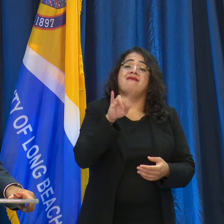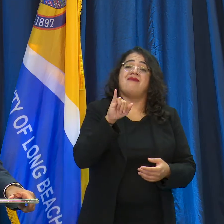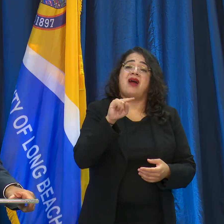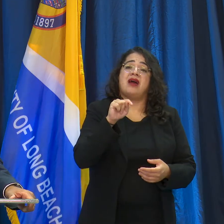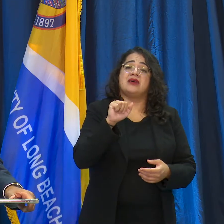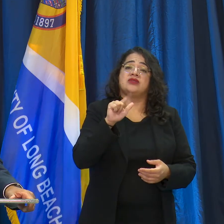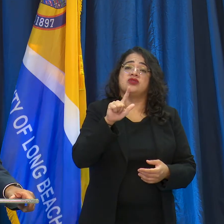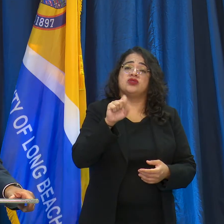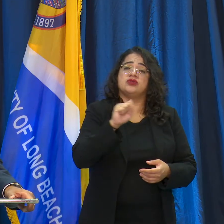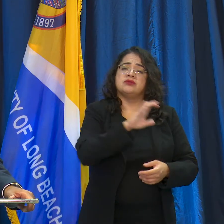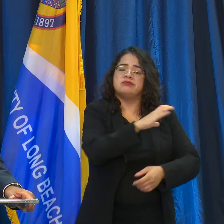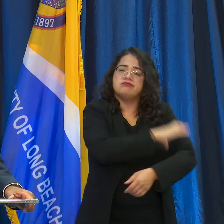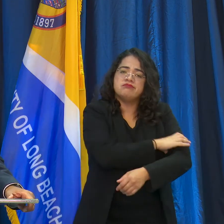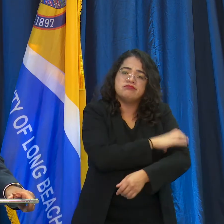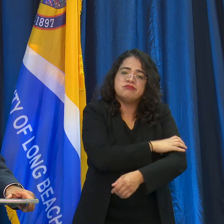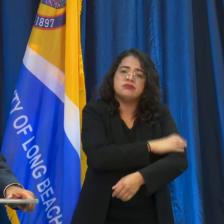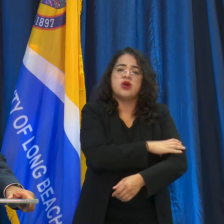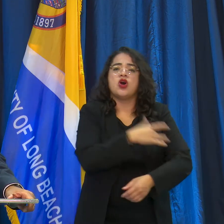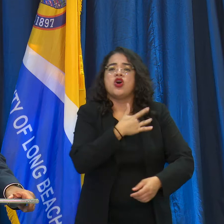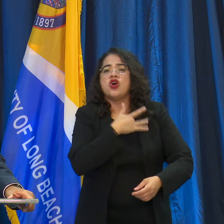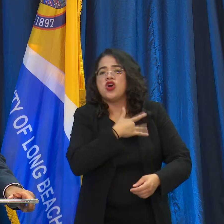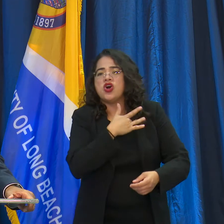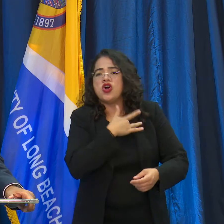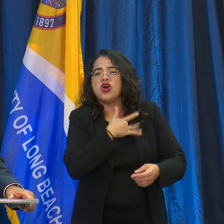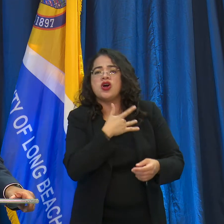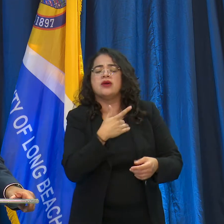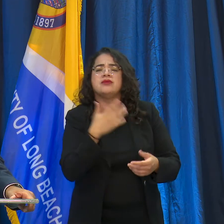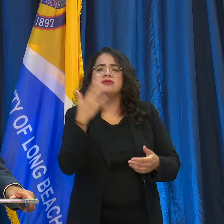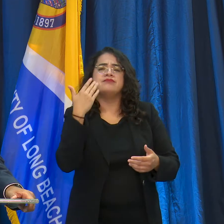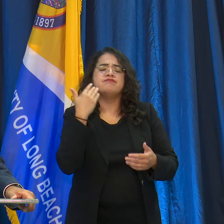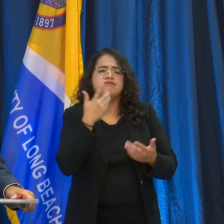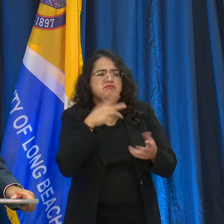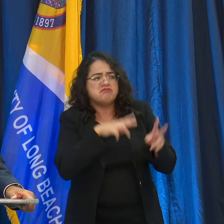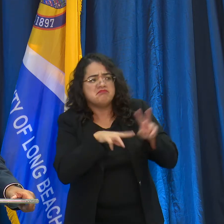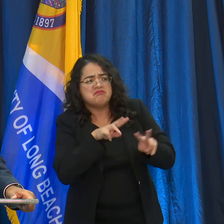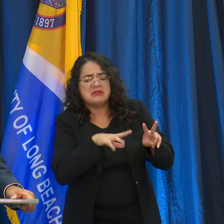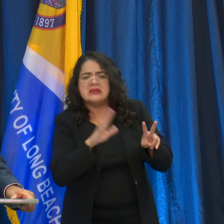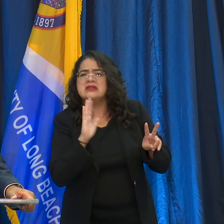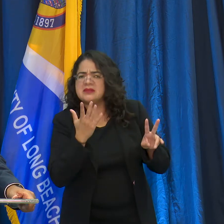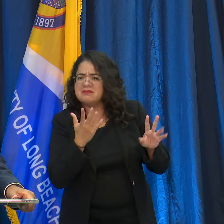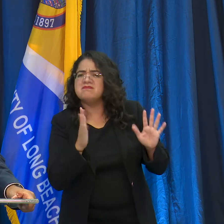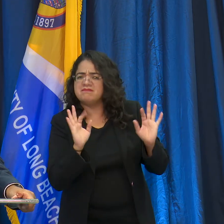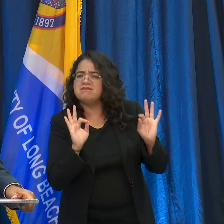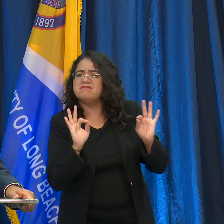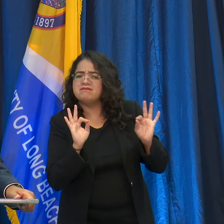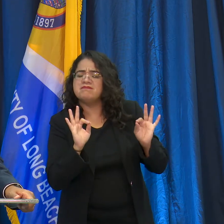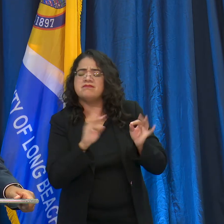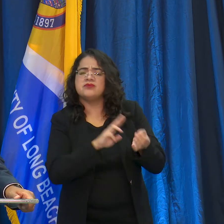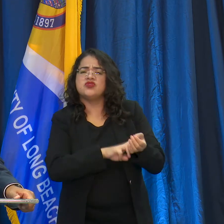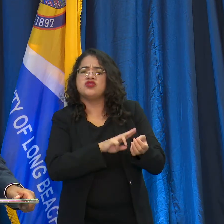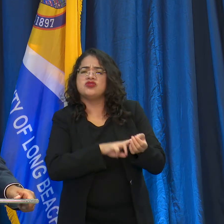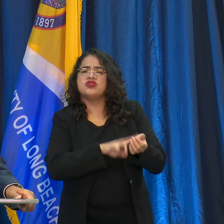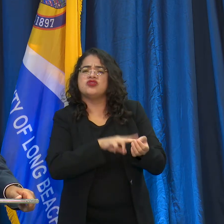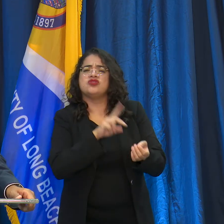have complete trust and faith in the doctors and the nurses that are doing the work, and of course are praying and hoping,